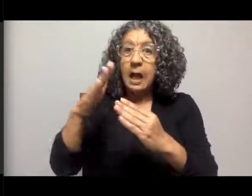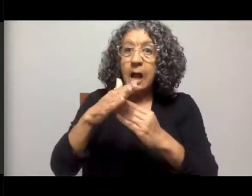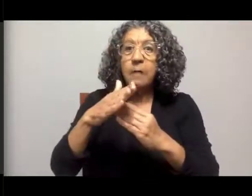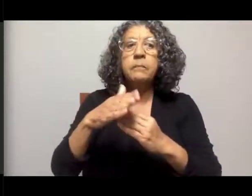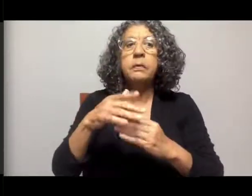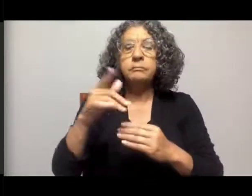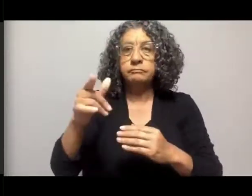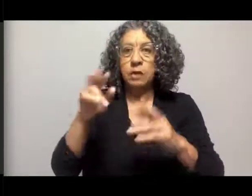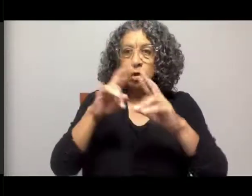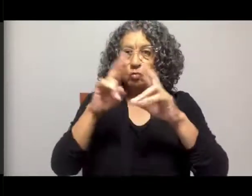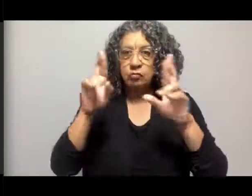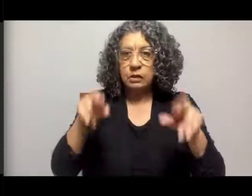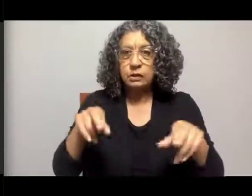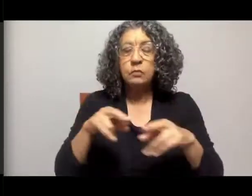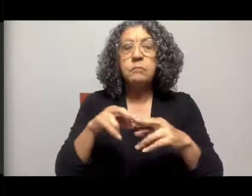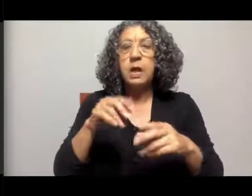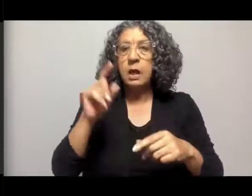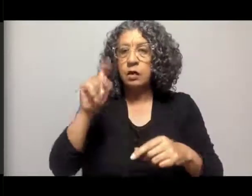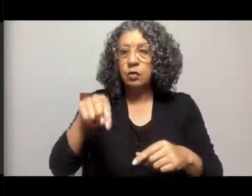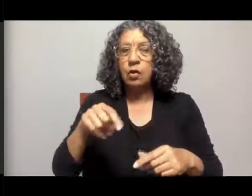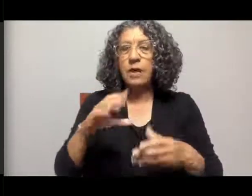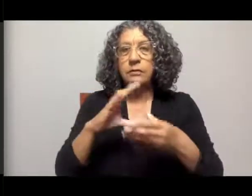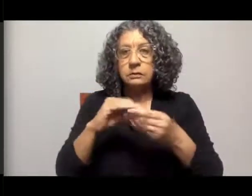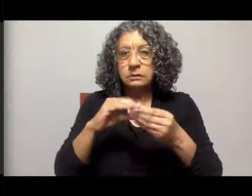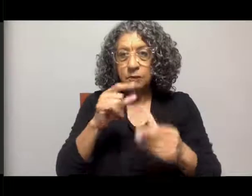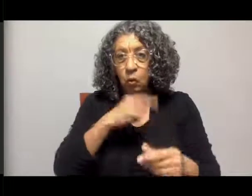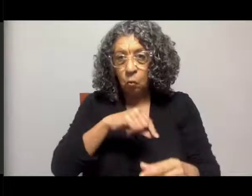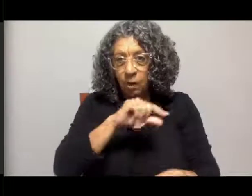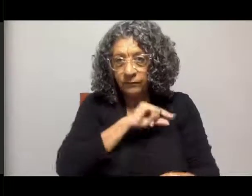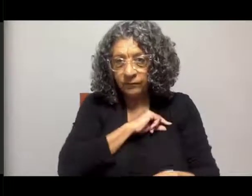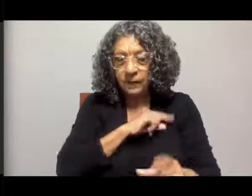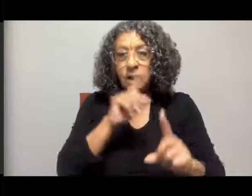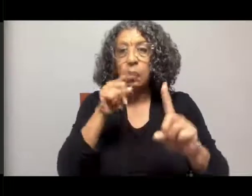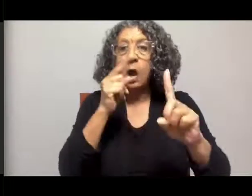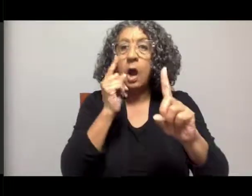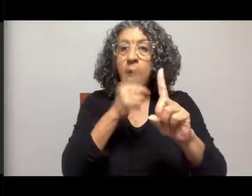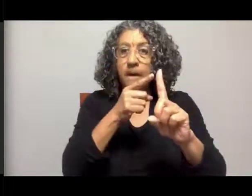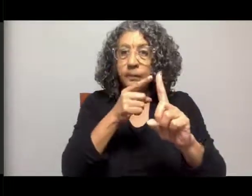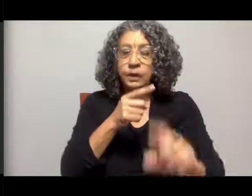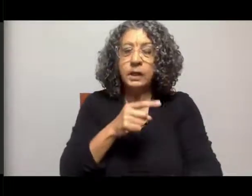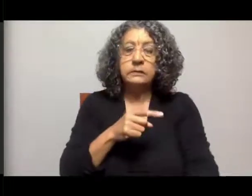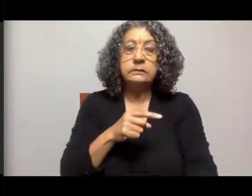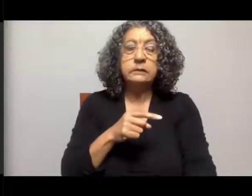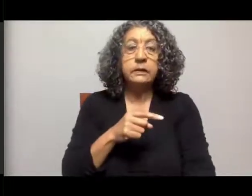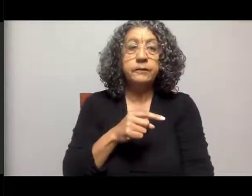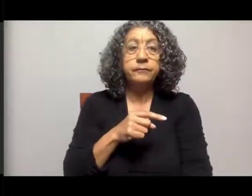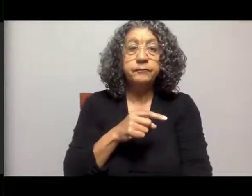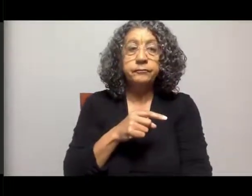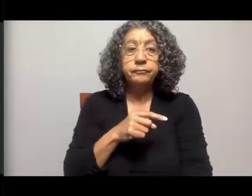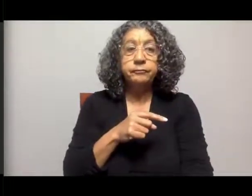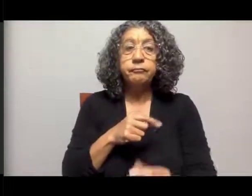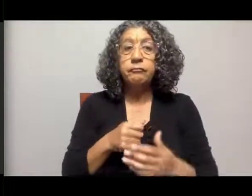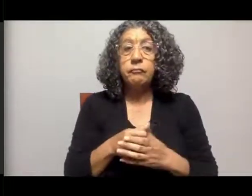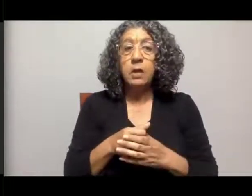at the top of the resume you should have the summary of qualifications or the objective